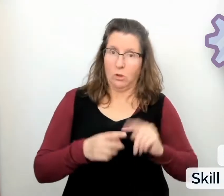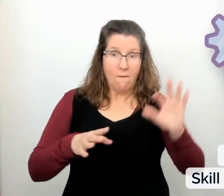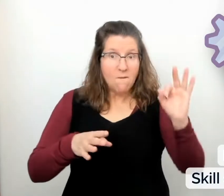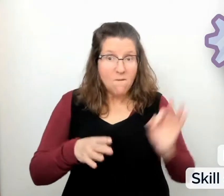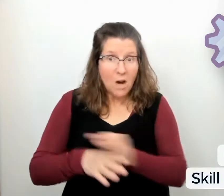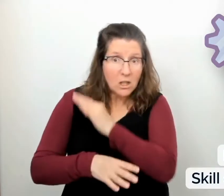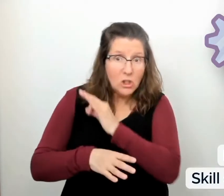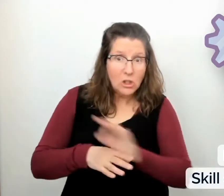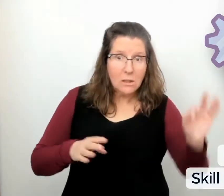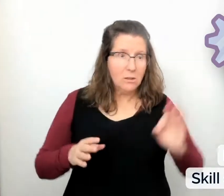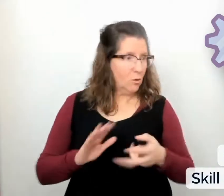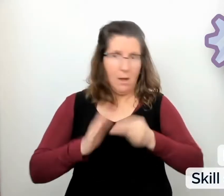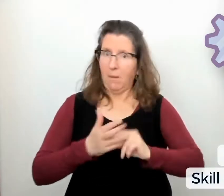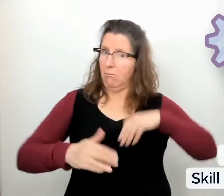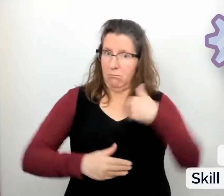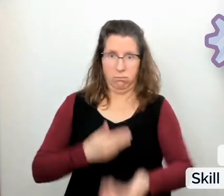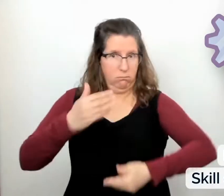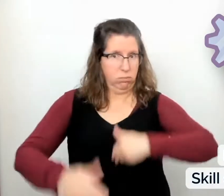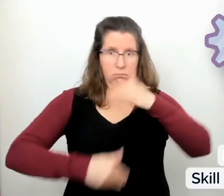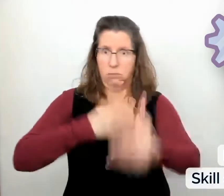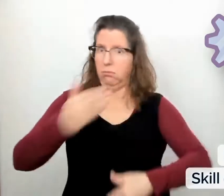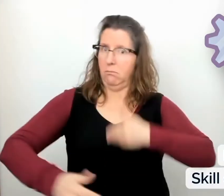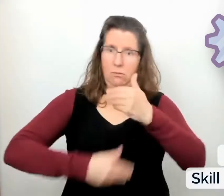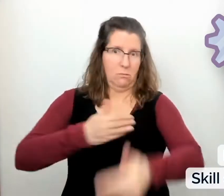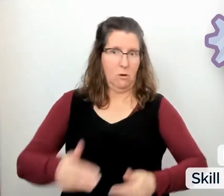They are keeping up. You are delivering the curriculum.